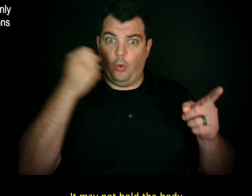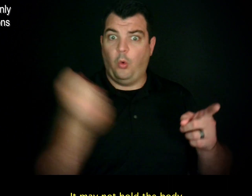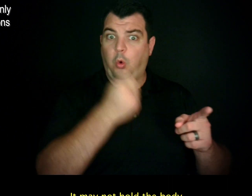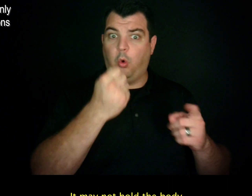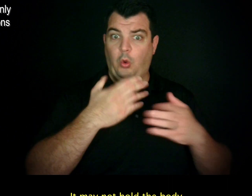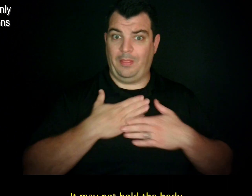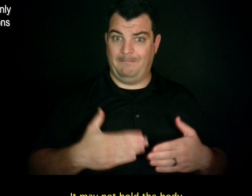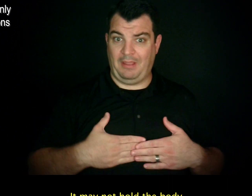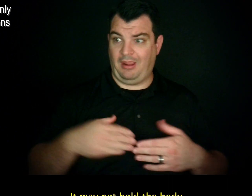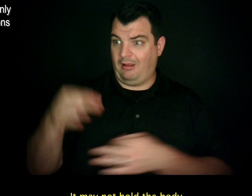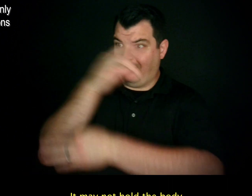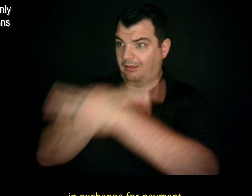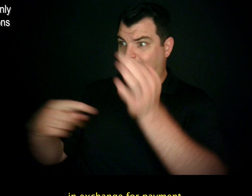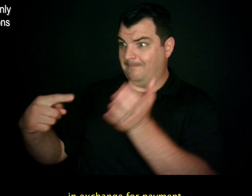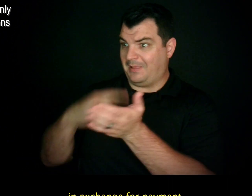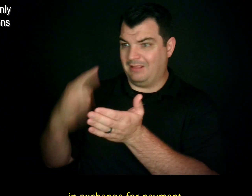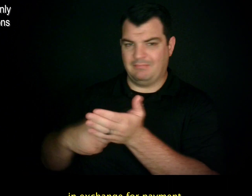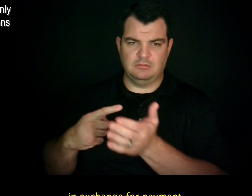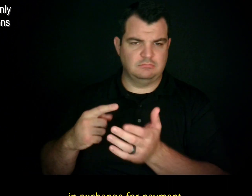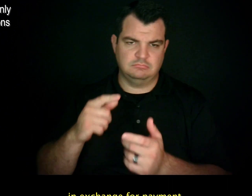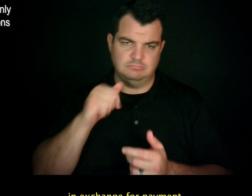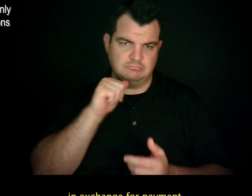It may not hold the body in exchange for payment.